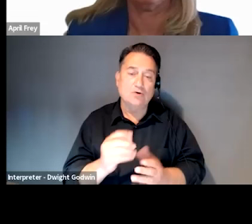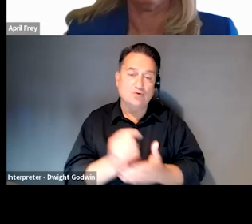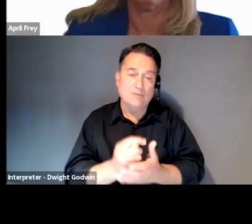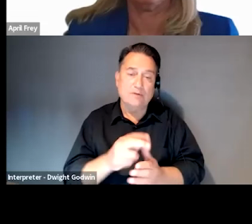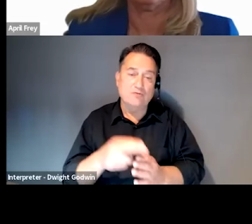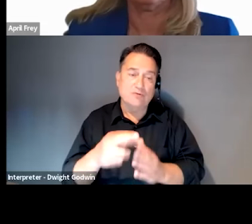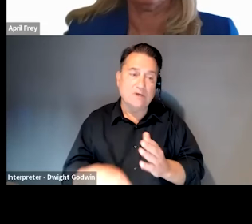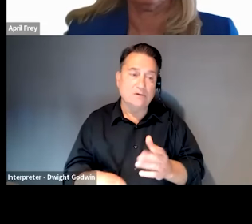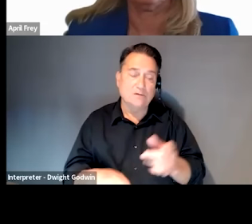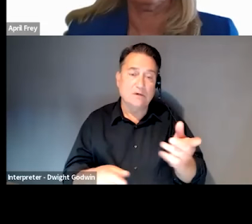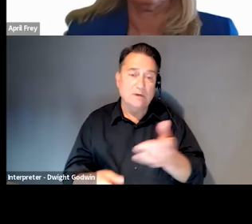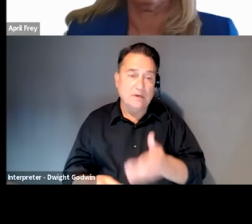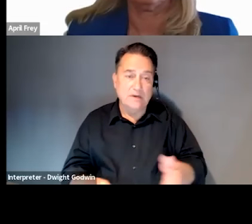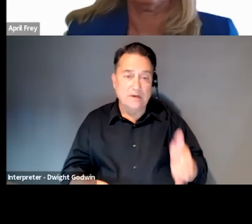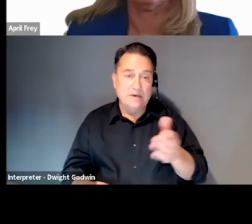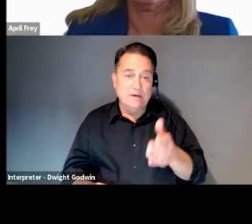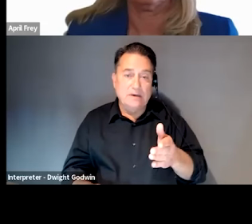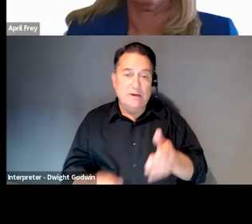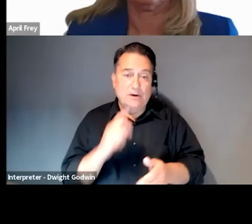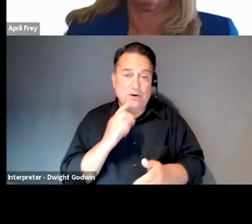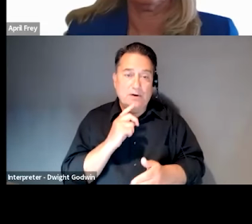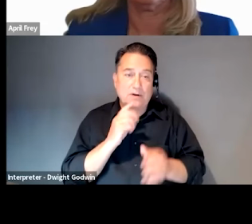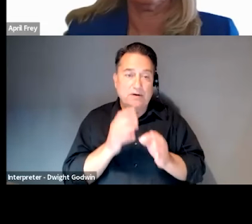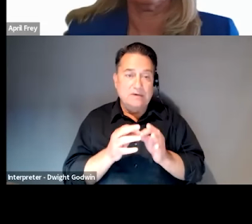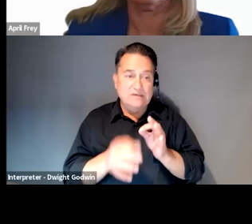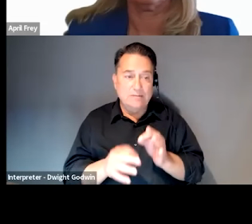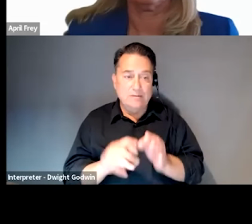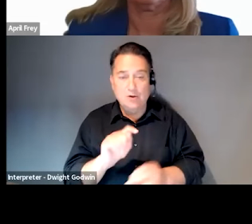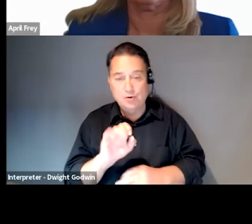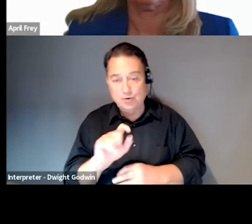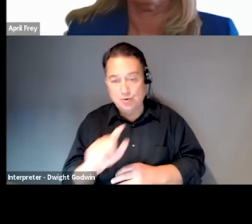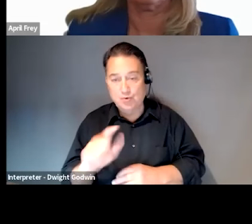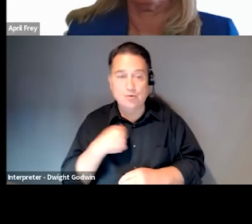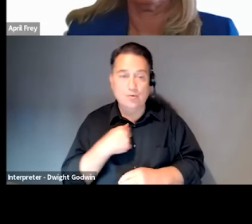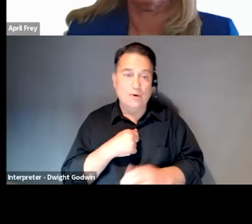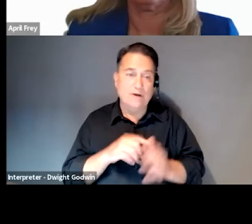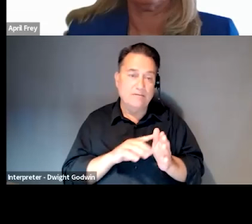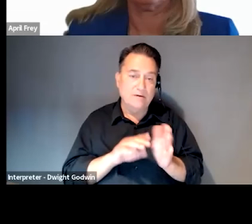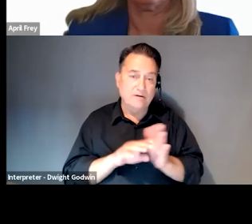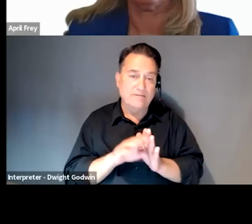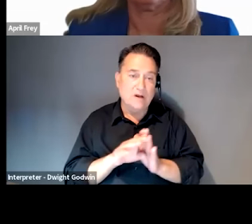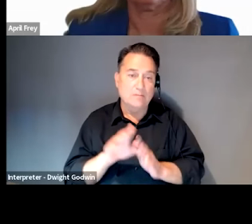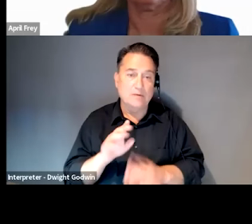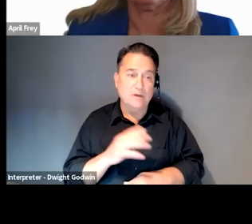So here's a simplistic and neat tool that we have developed and it focuses at that front end